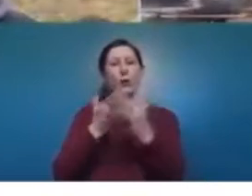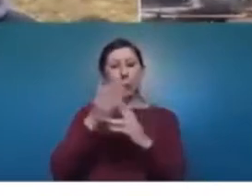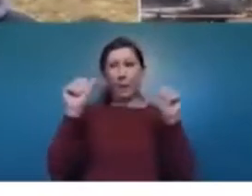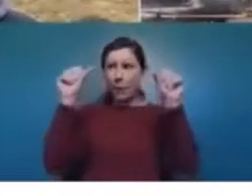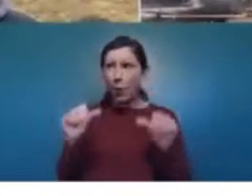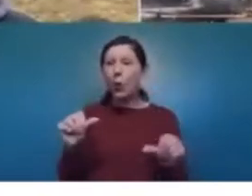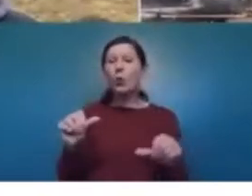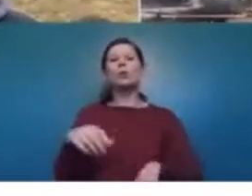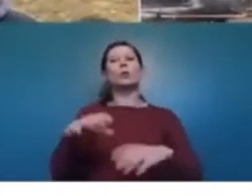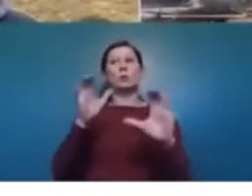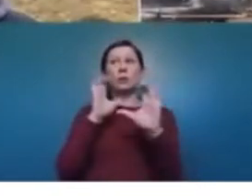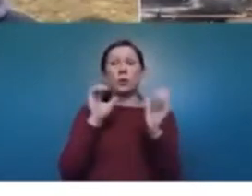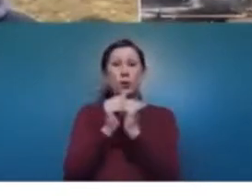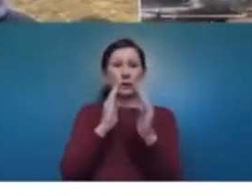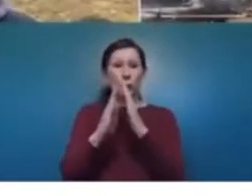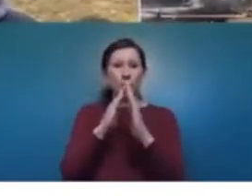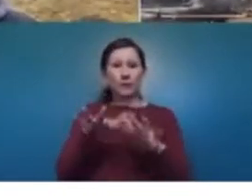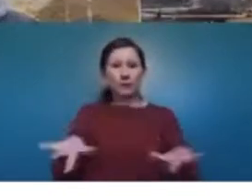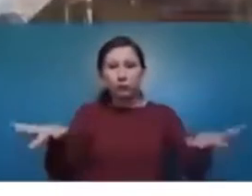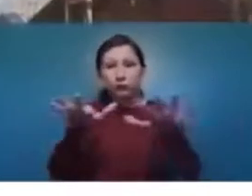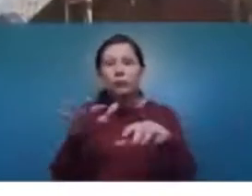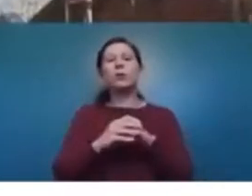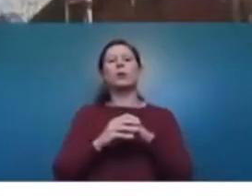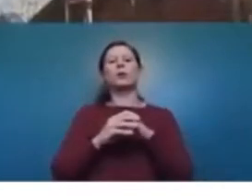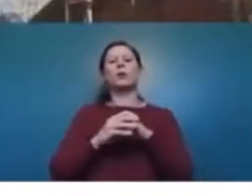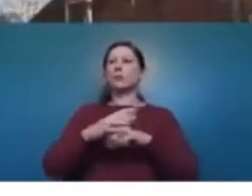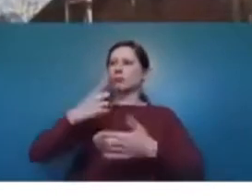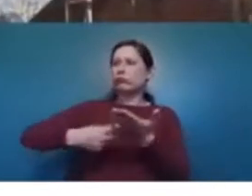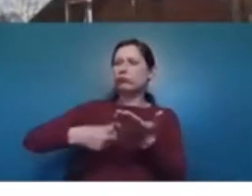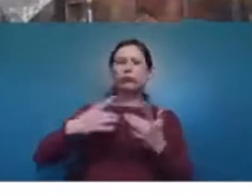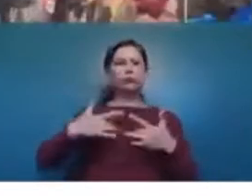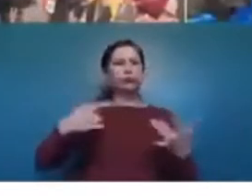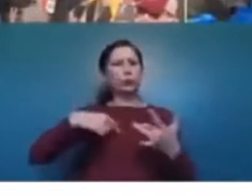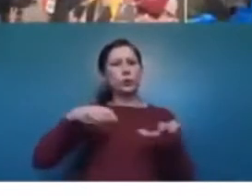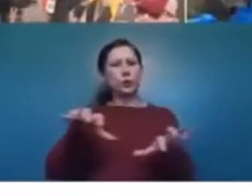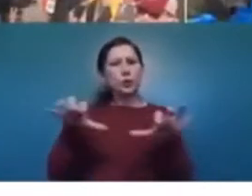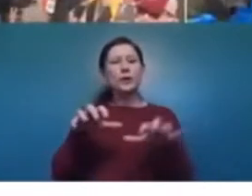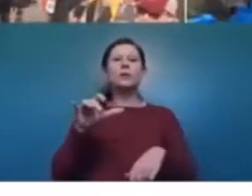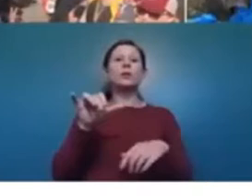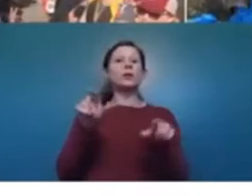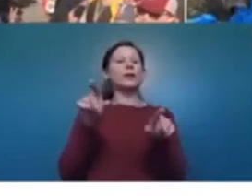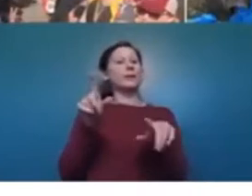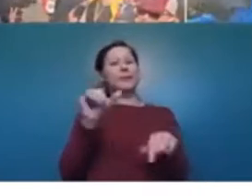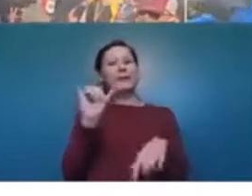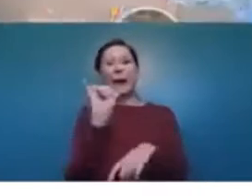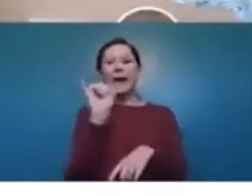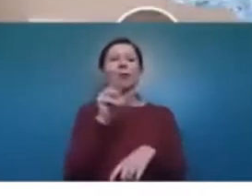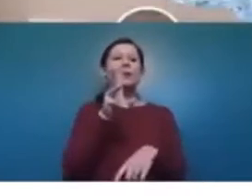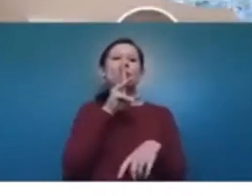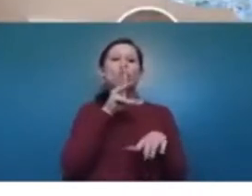and conversations with the community over activities. We were doing things like local river cleanups and even our